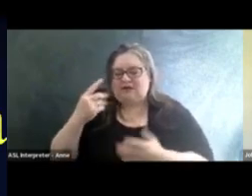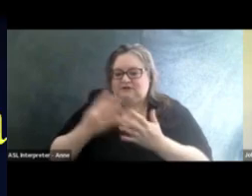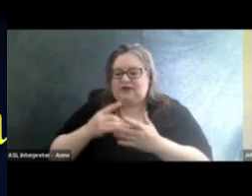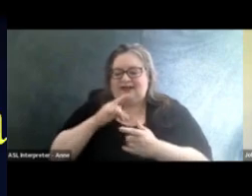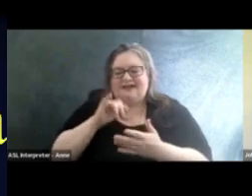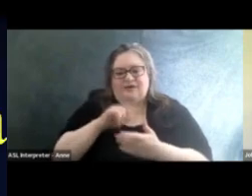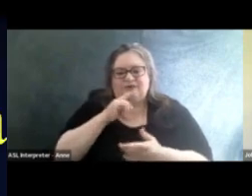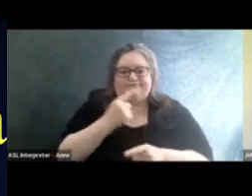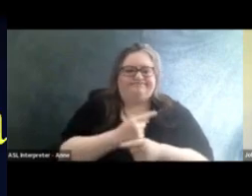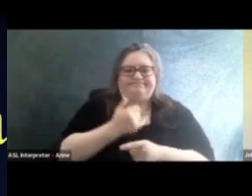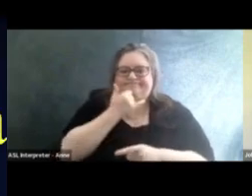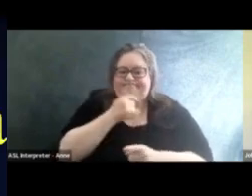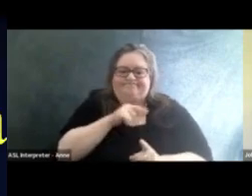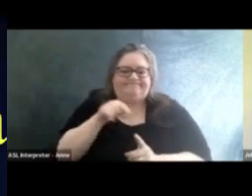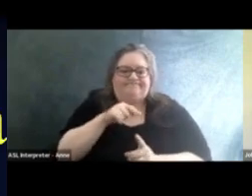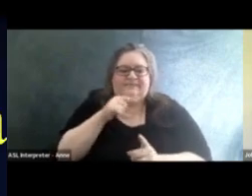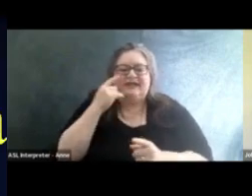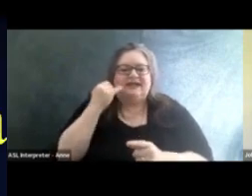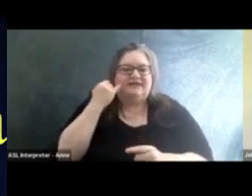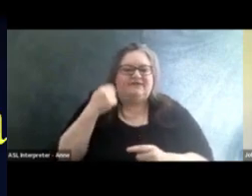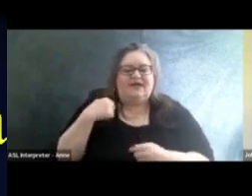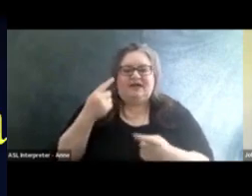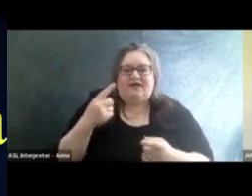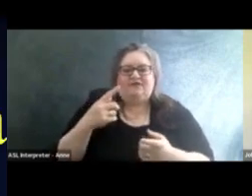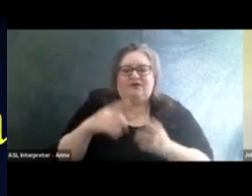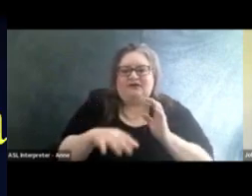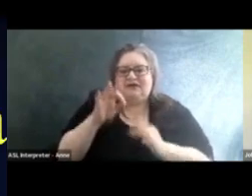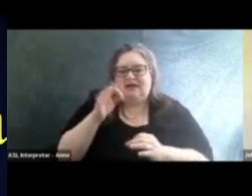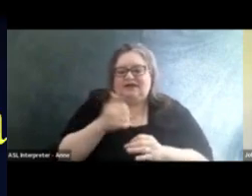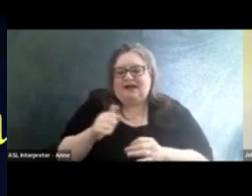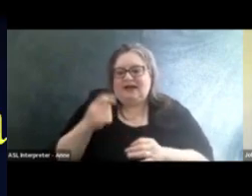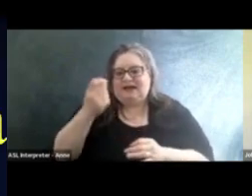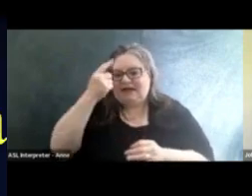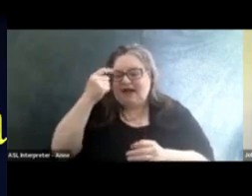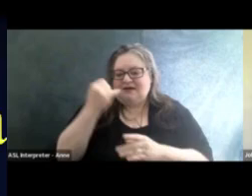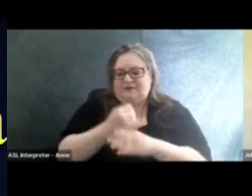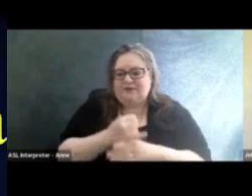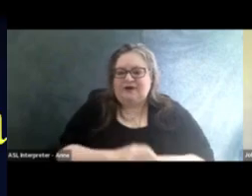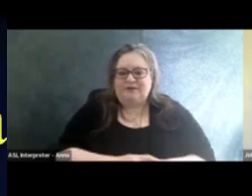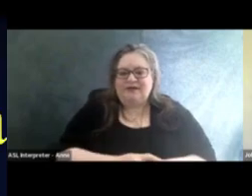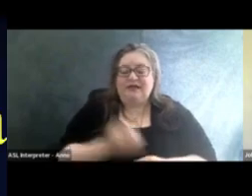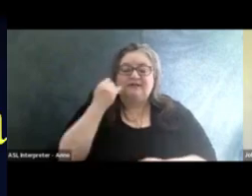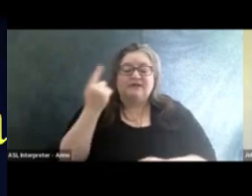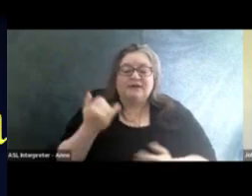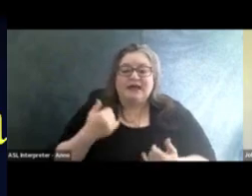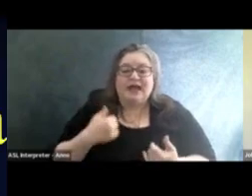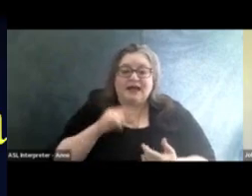ever detected any any cognitive impairment. If somebody had a very severe injury and very